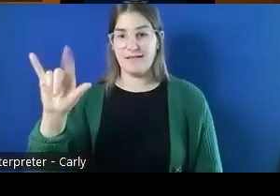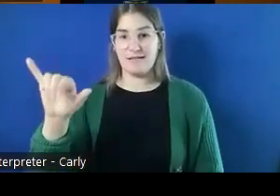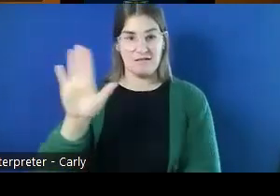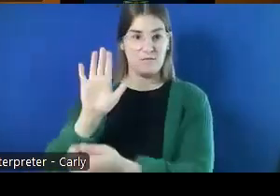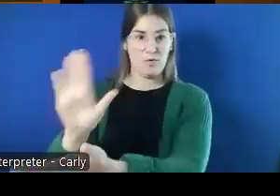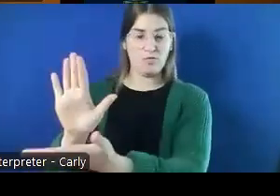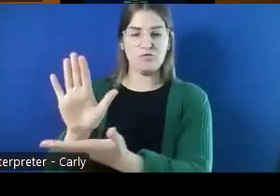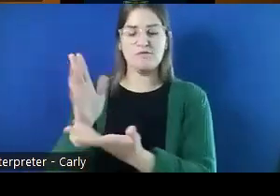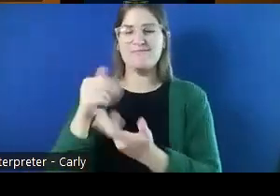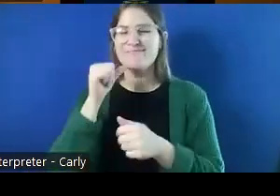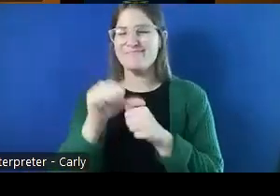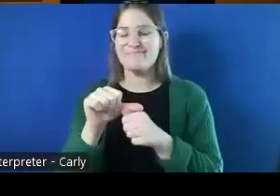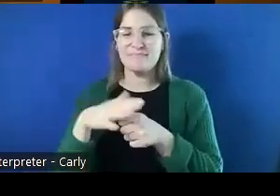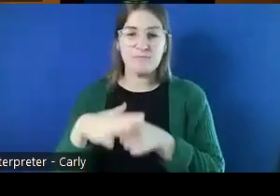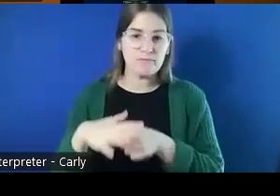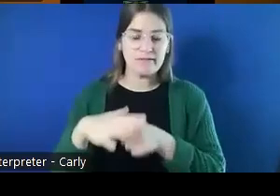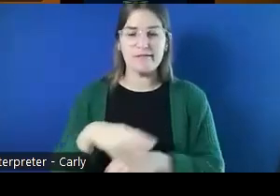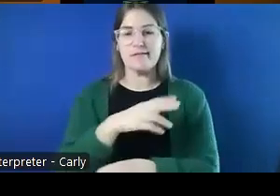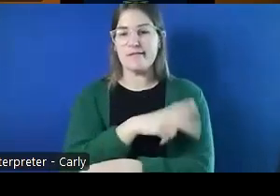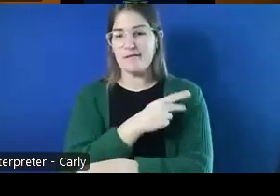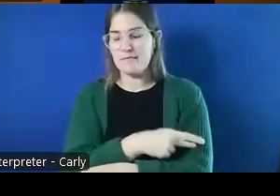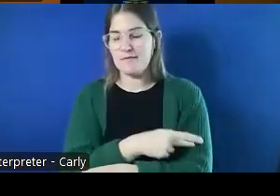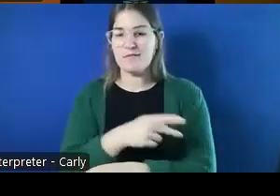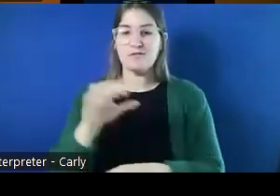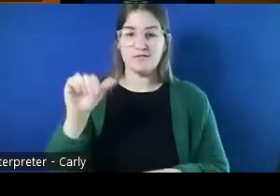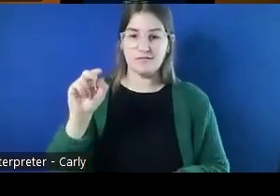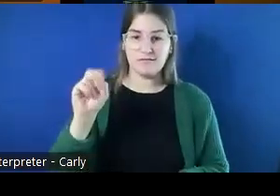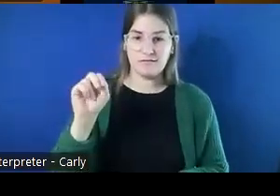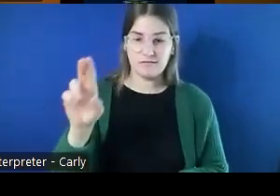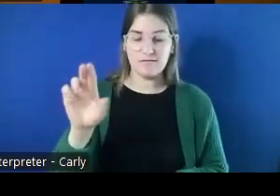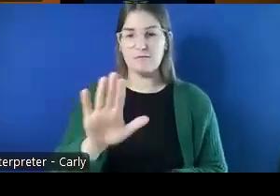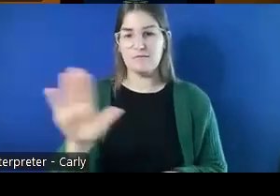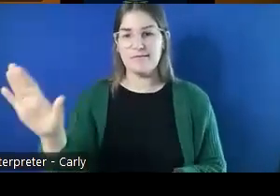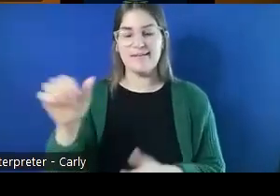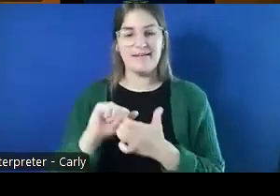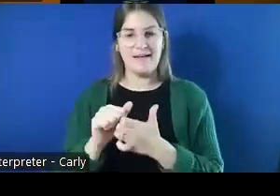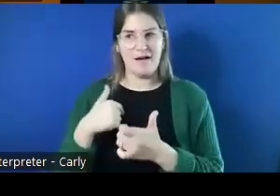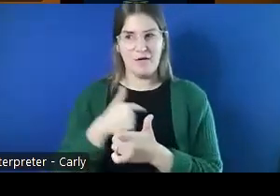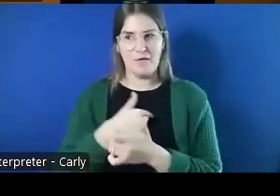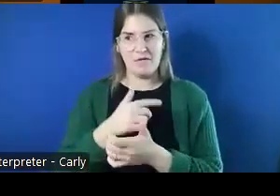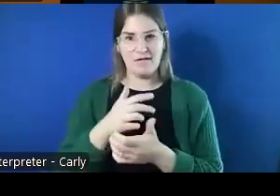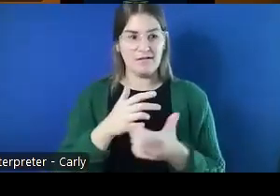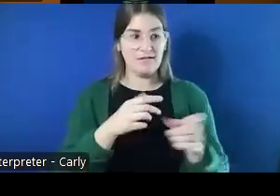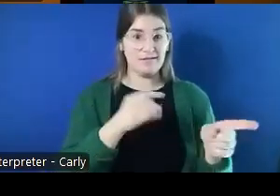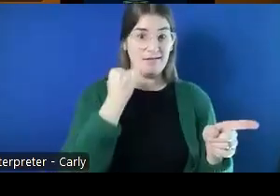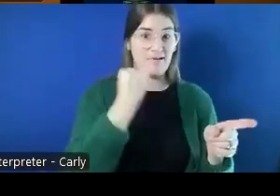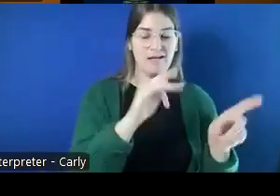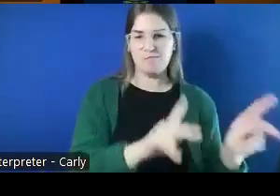to distress and patients and caregivers and cancer and how we Foster this idea of communal coping so